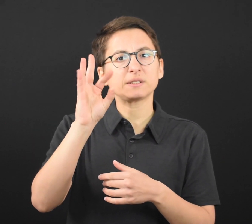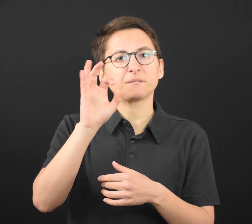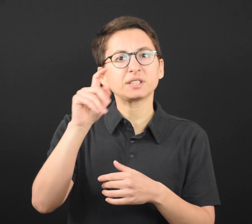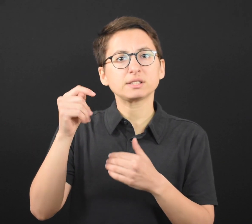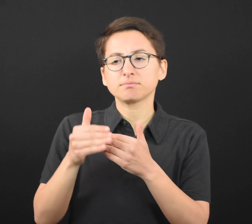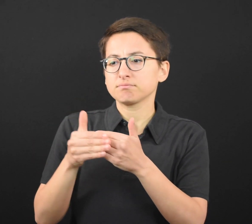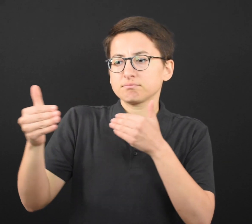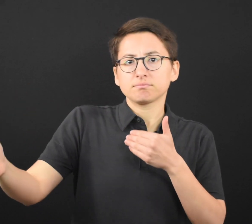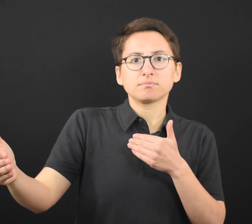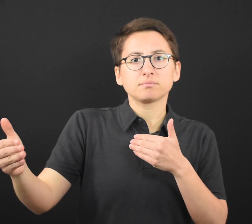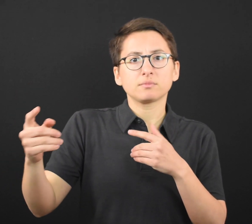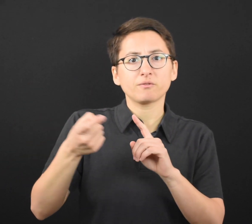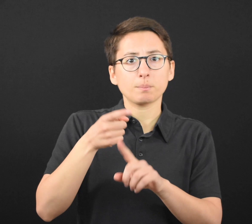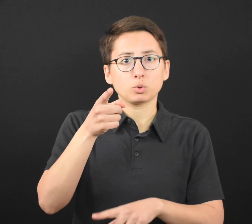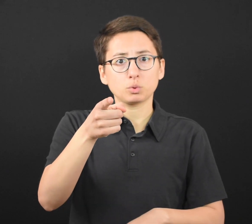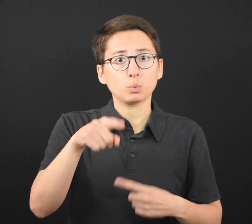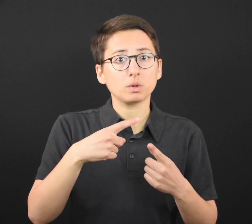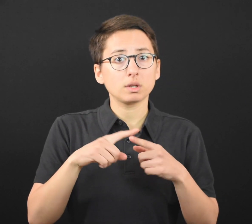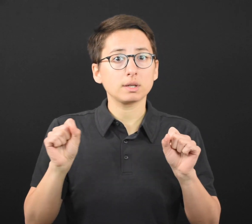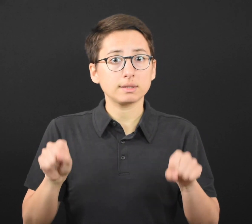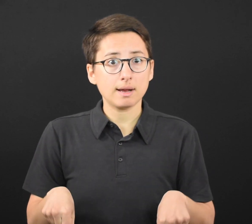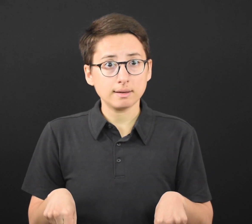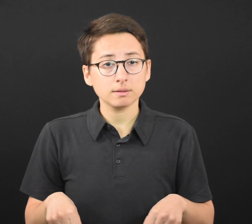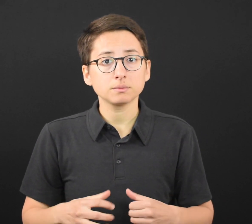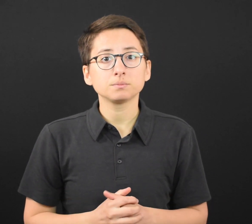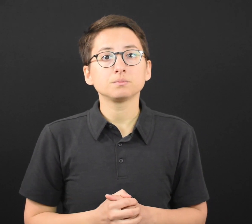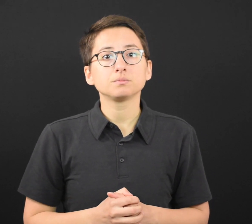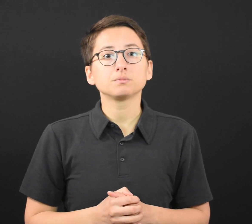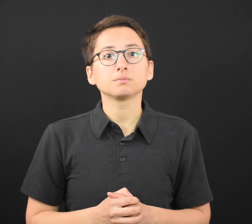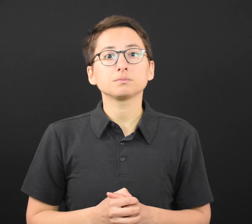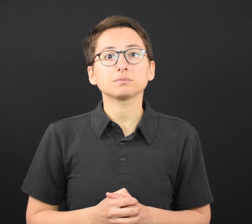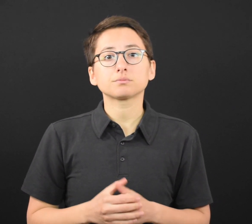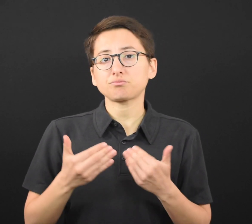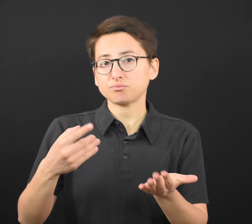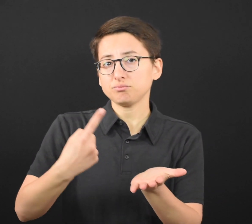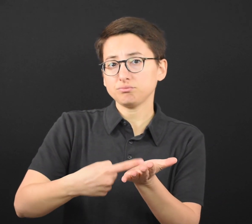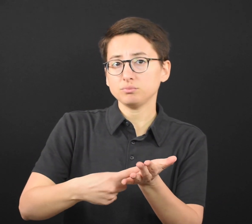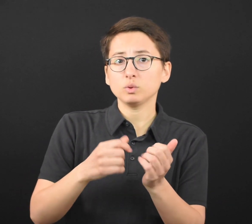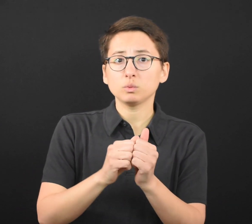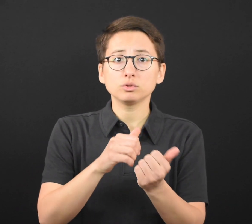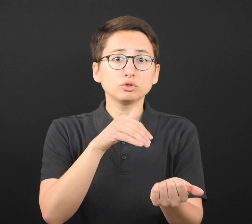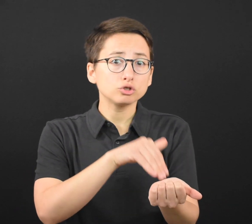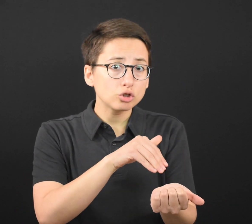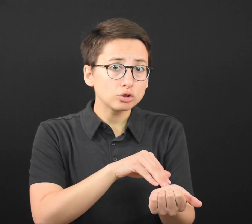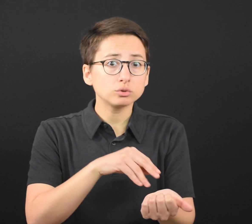away from you as much as possible. ● Discuss with your healthcare provider